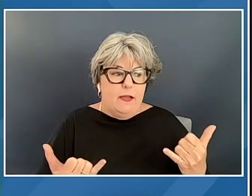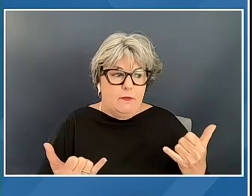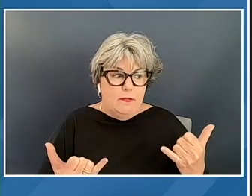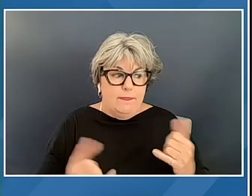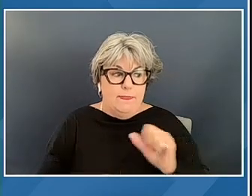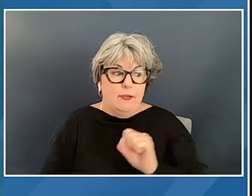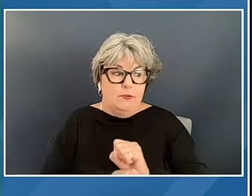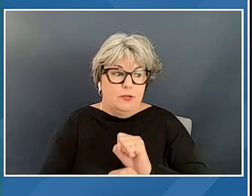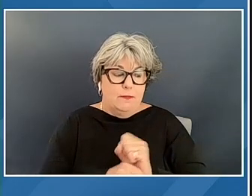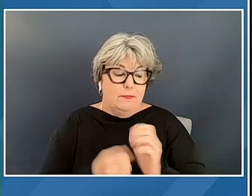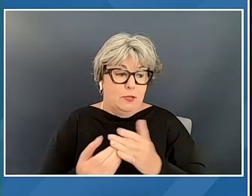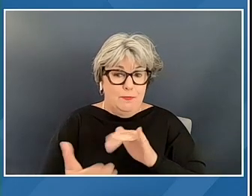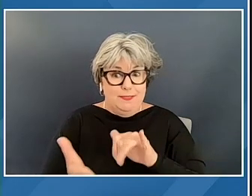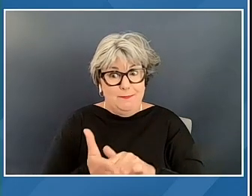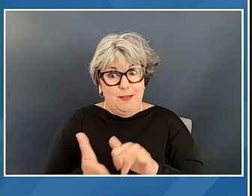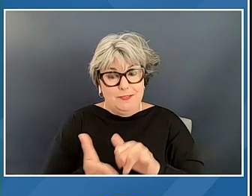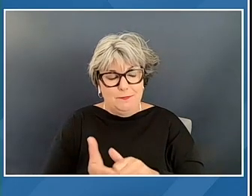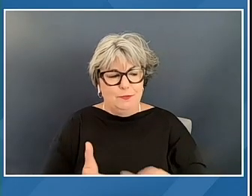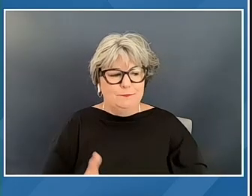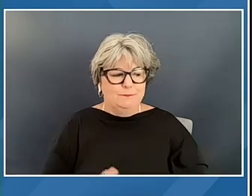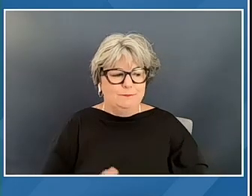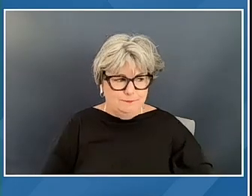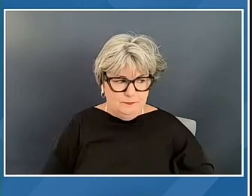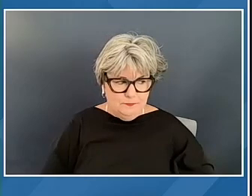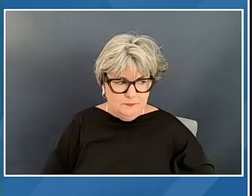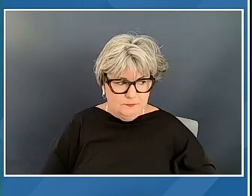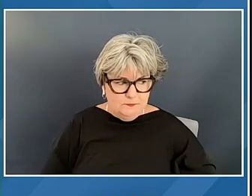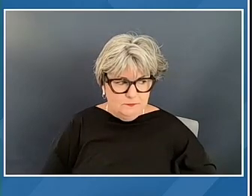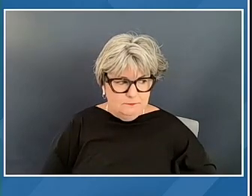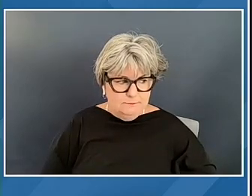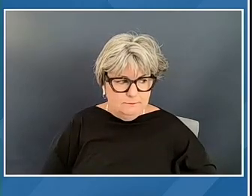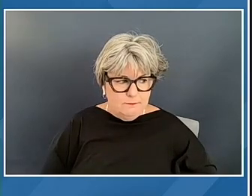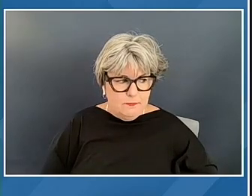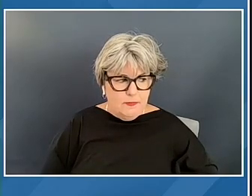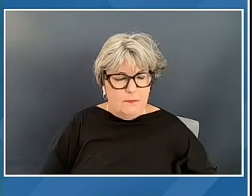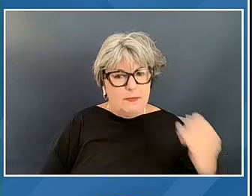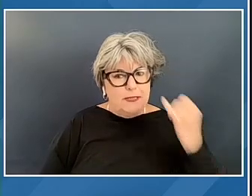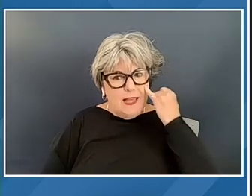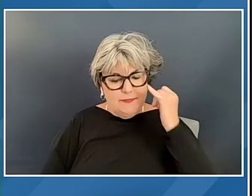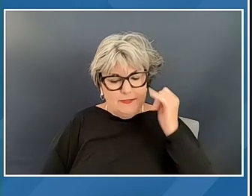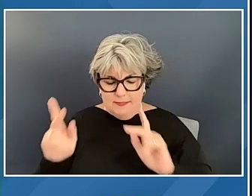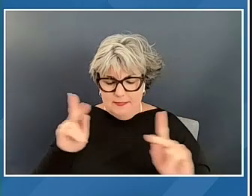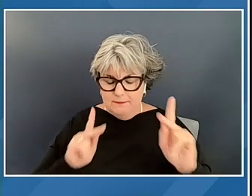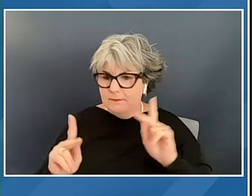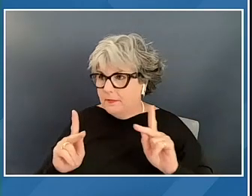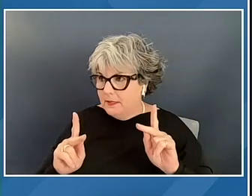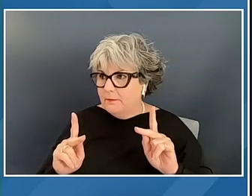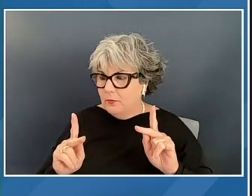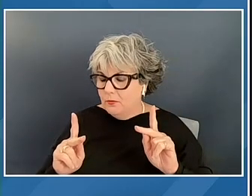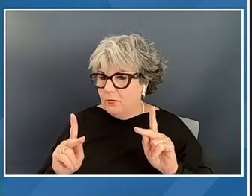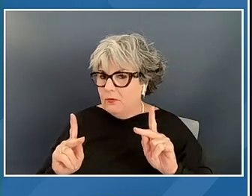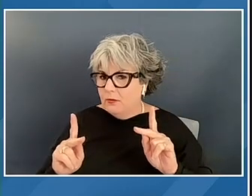But, you know, I have seen individuals get- you know, it's been referred to applications rejected in a way that's